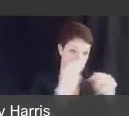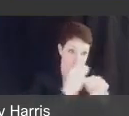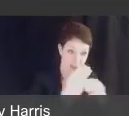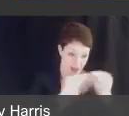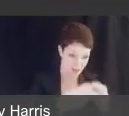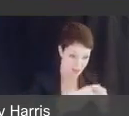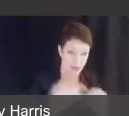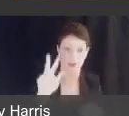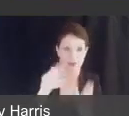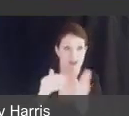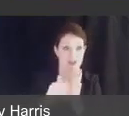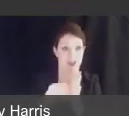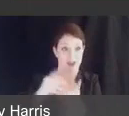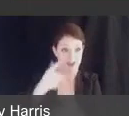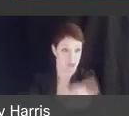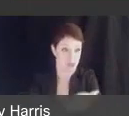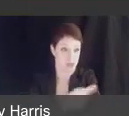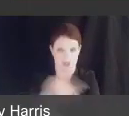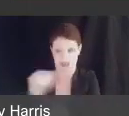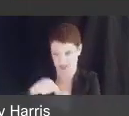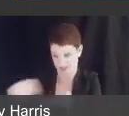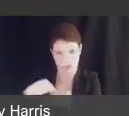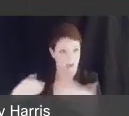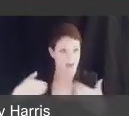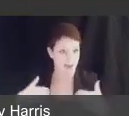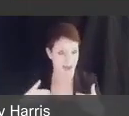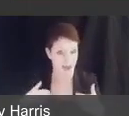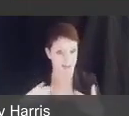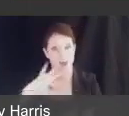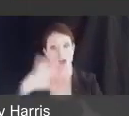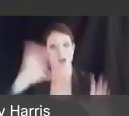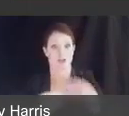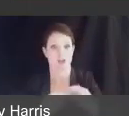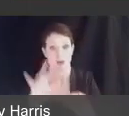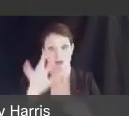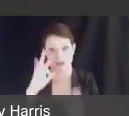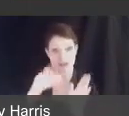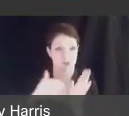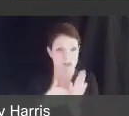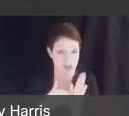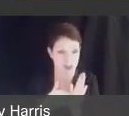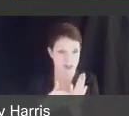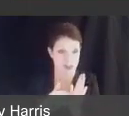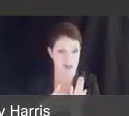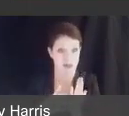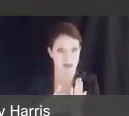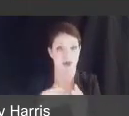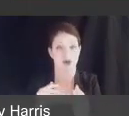doses this week. We've received a total of 7,000, we've already given 1,500 of it,